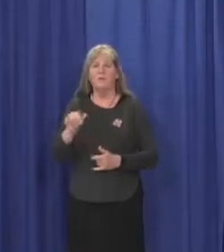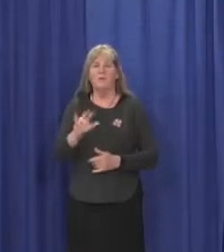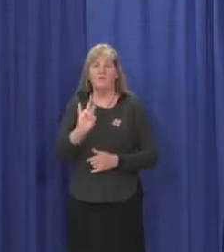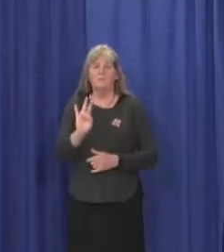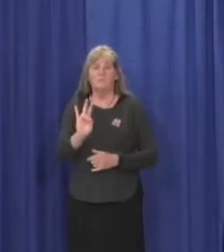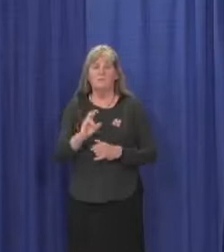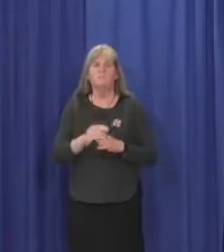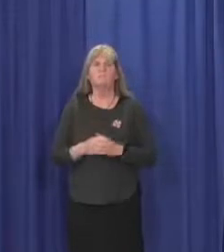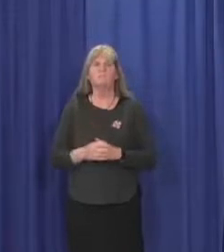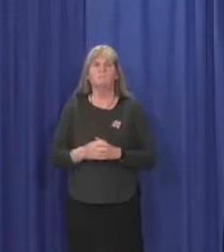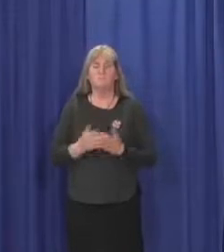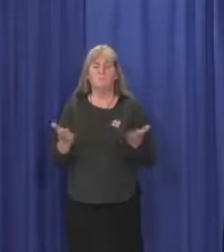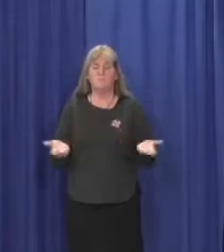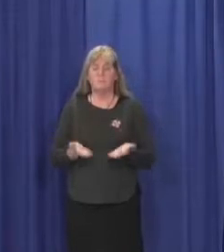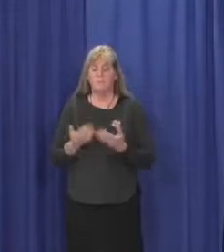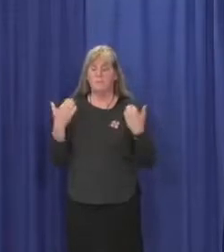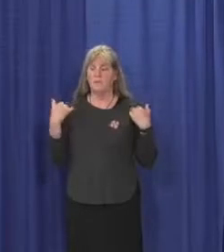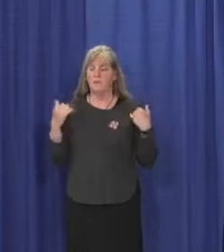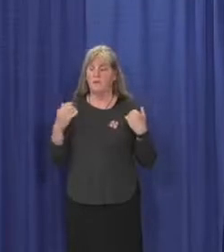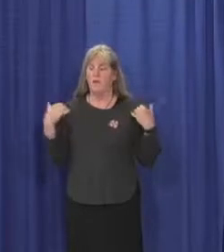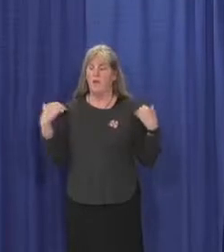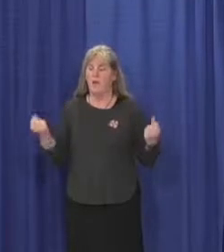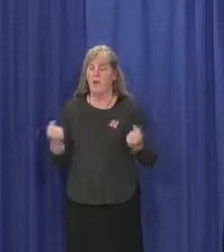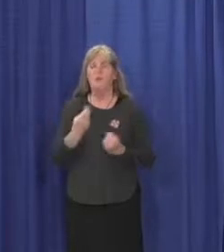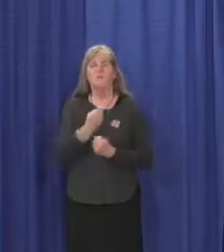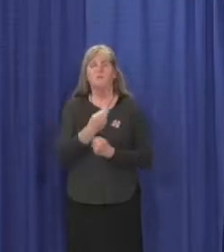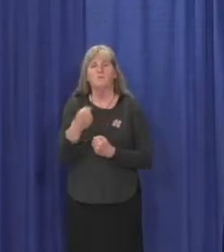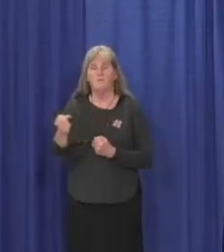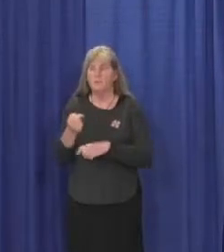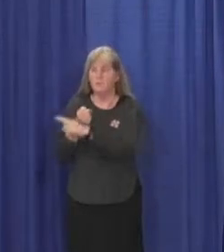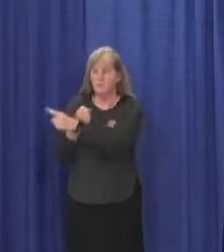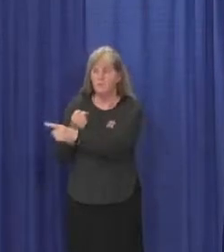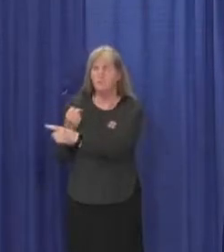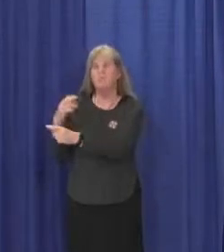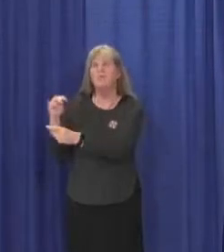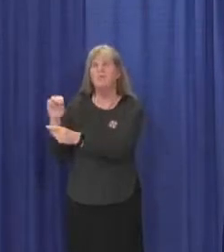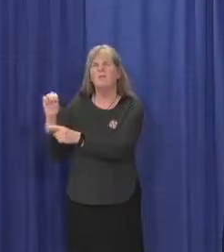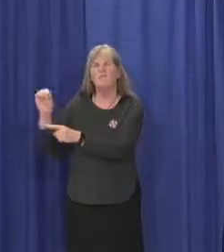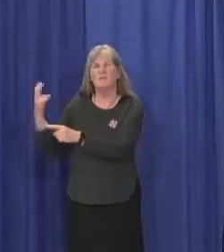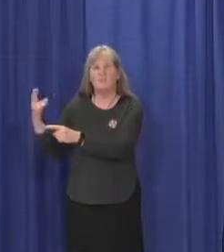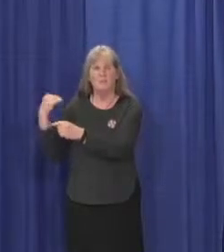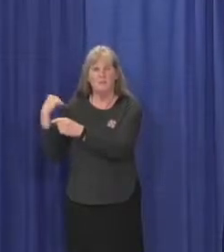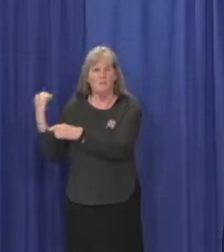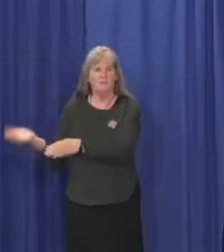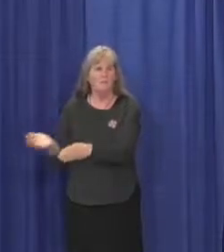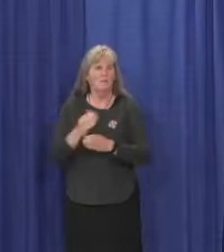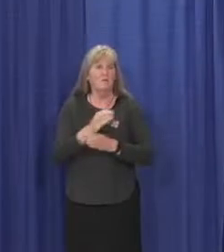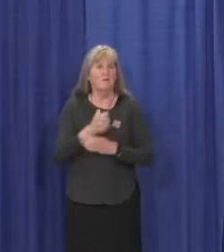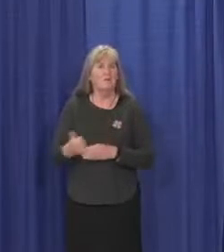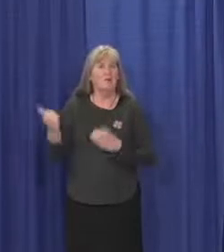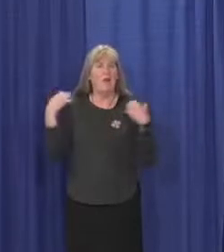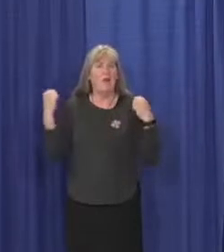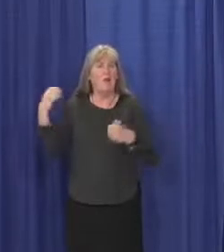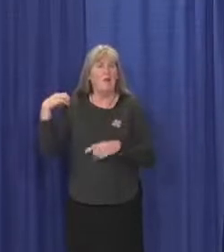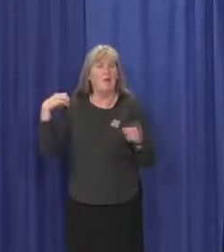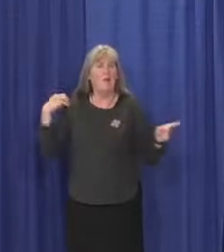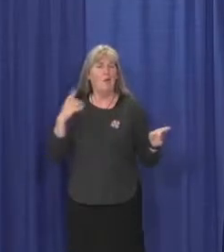for the COVID-19 update. We are joined by the Minister of health and social services Tracy Anne McPhee and the Chief